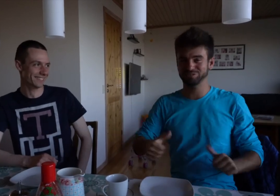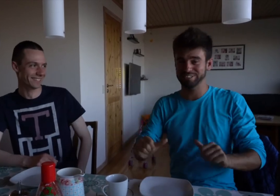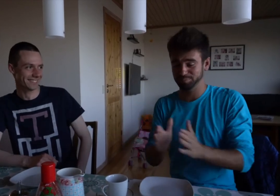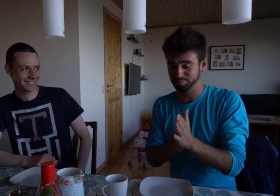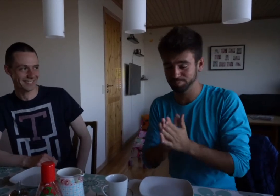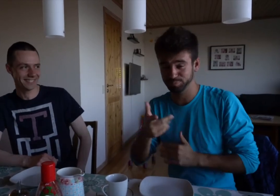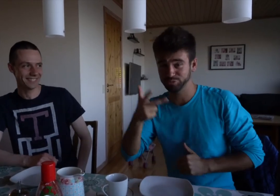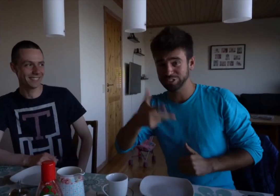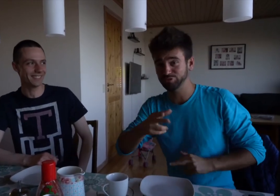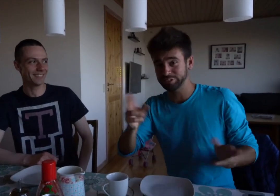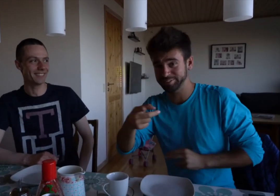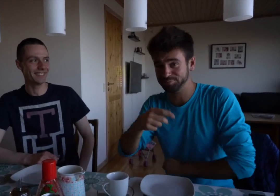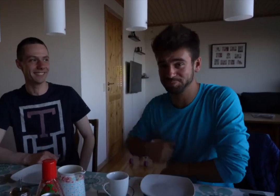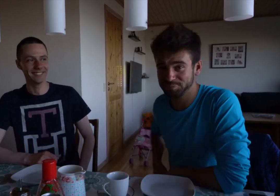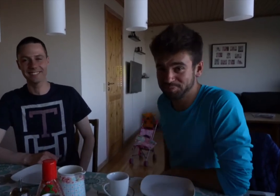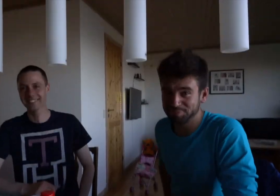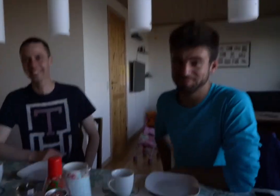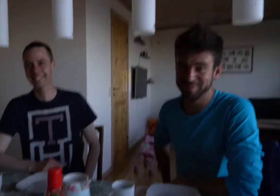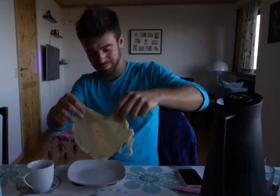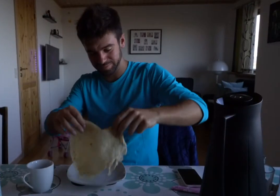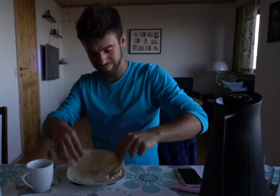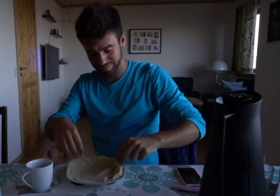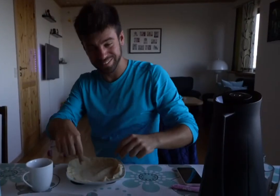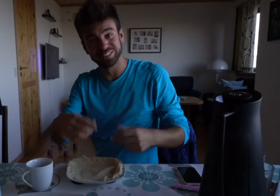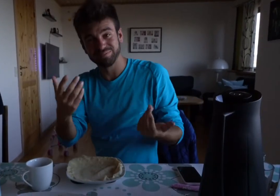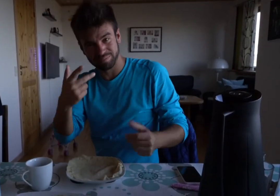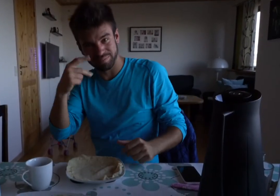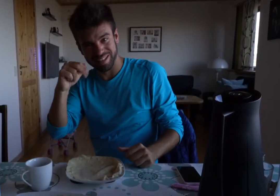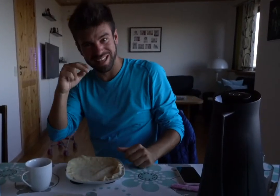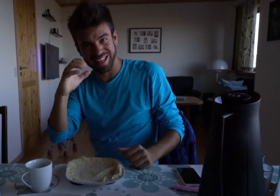You ready? This is a pancake.